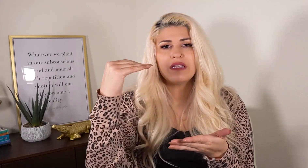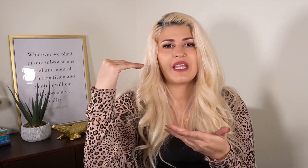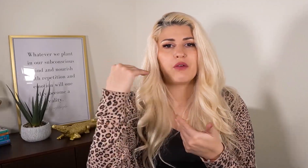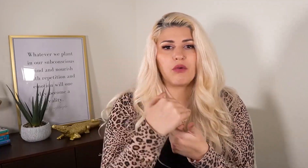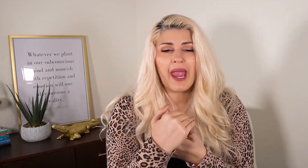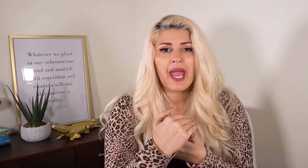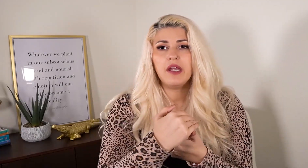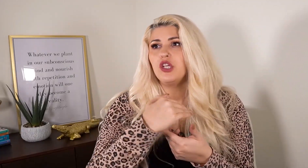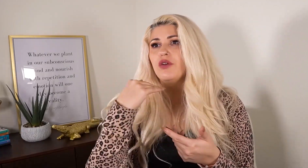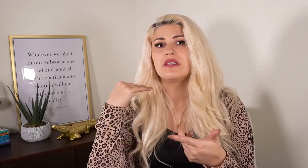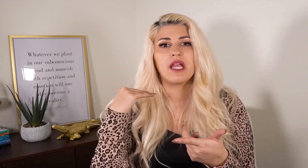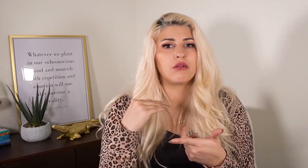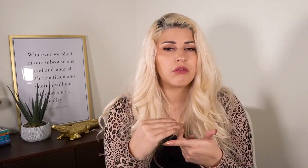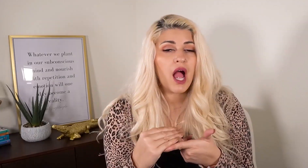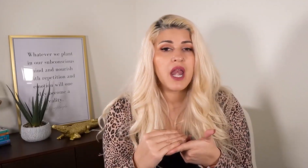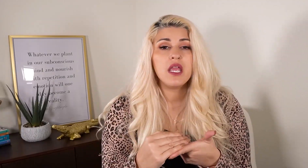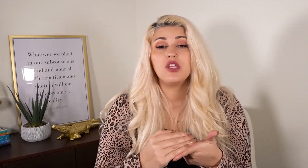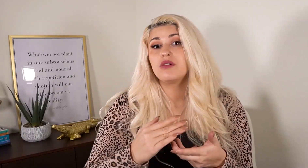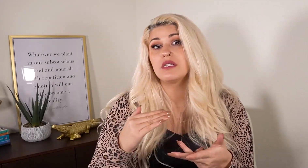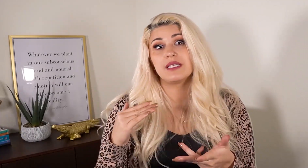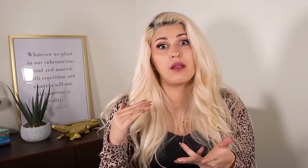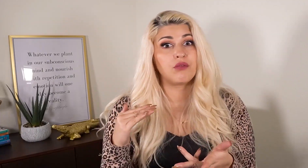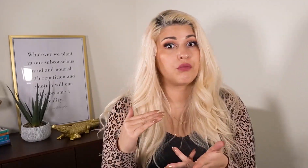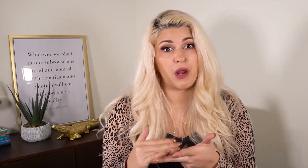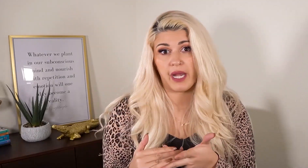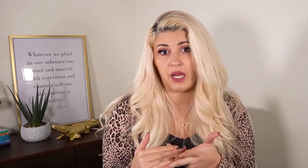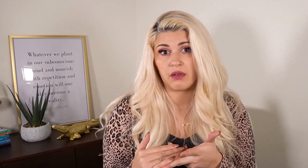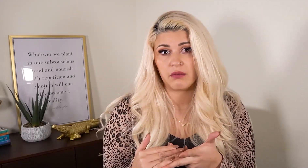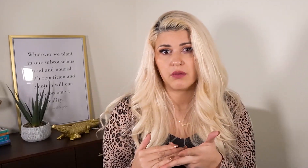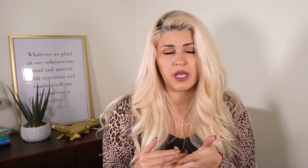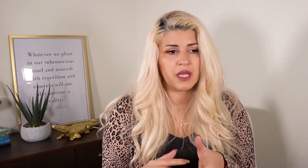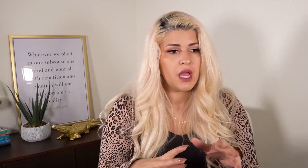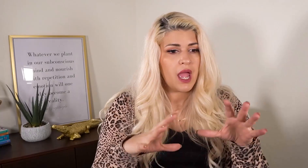you can say ran, you can say run, you can say running, okay?